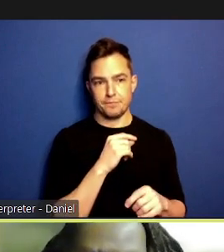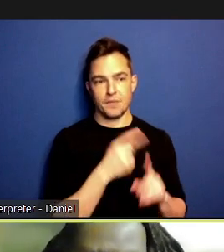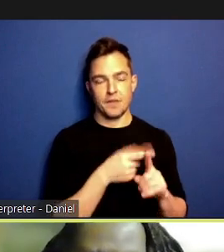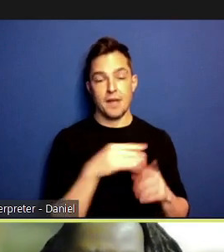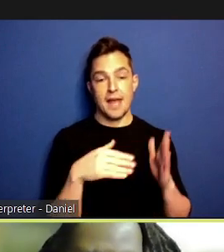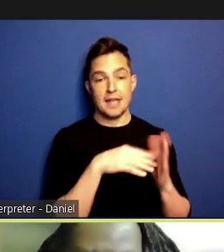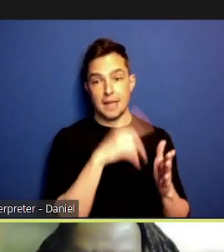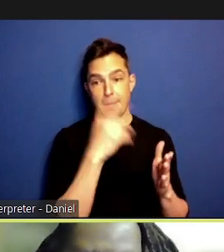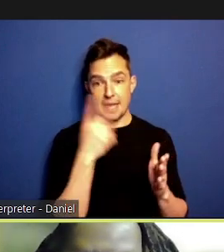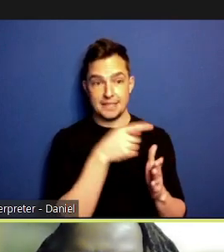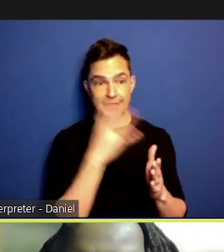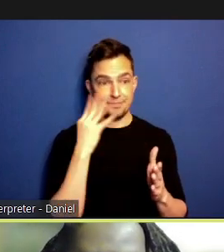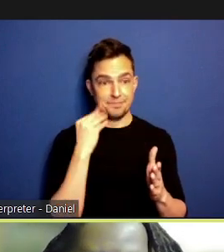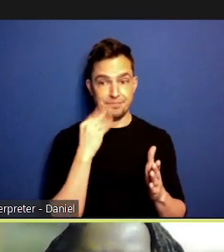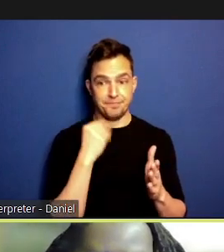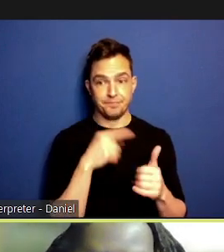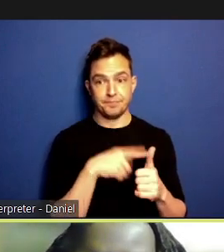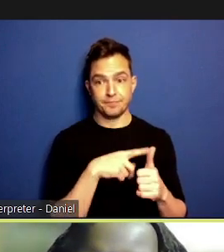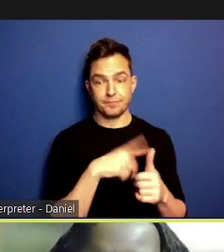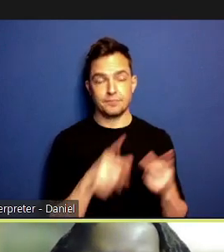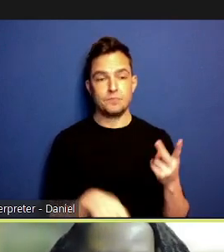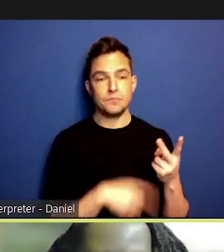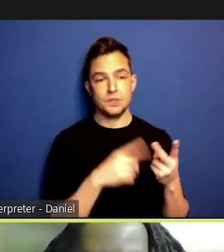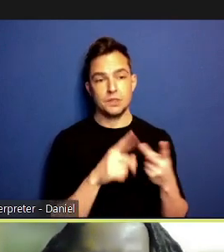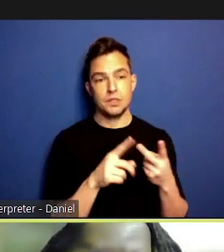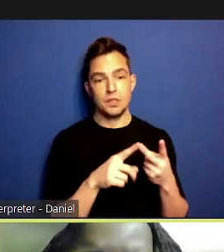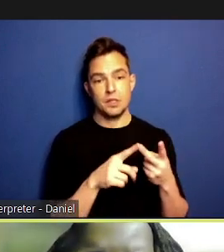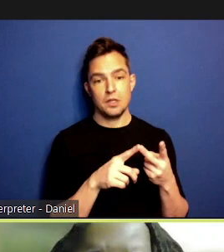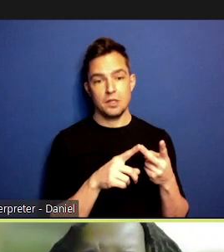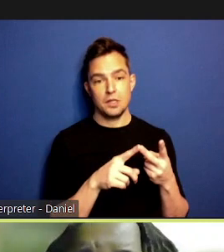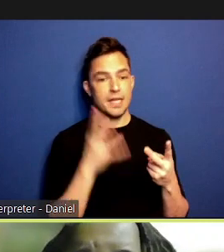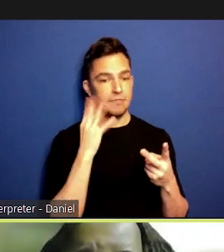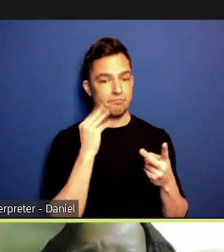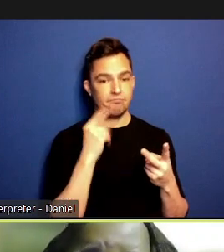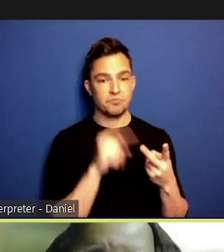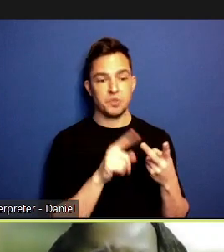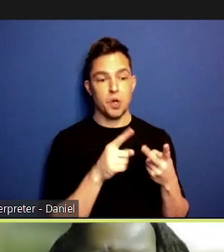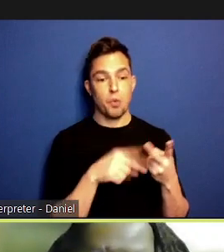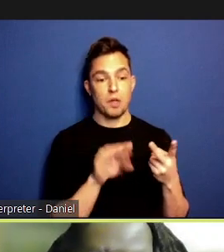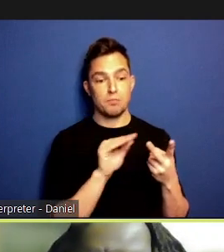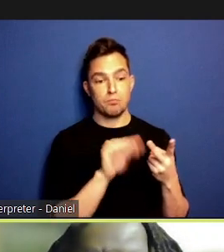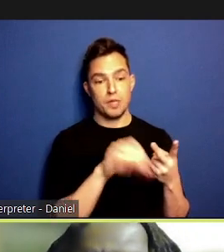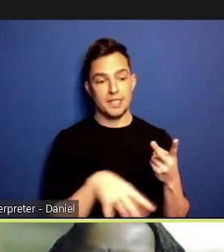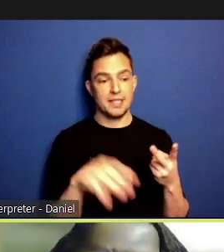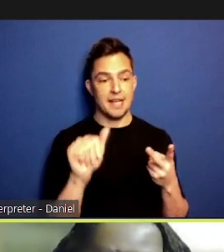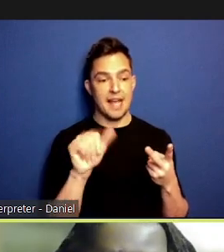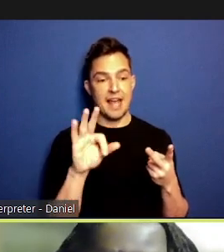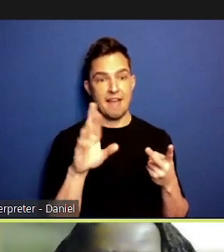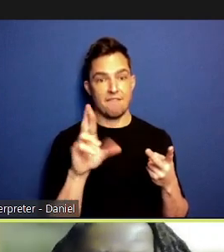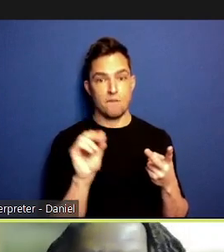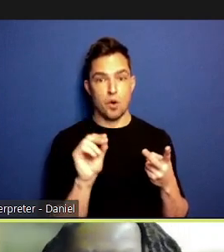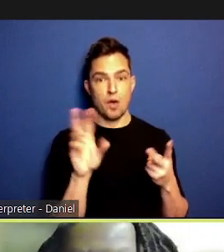that he was experiencing with what was being put into his Afro as a quote-unquote joke,